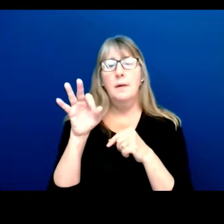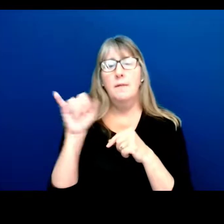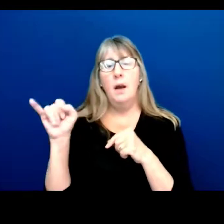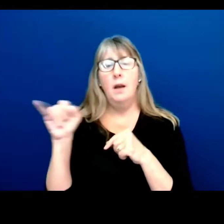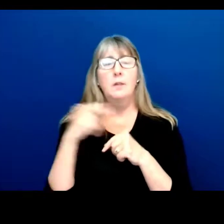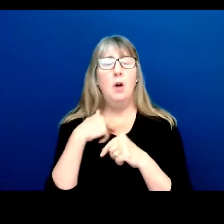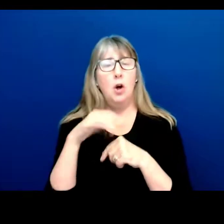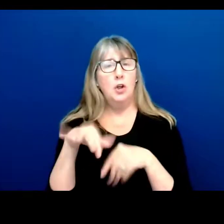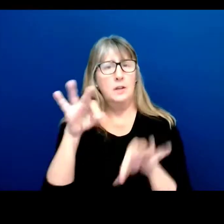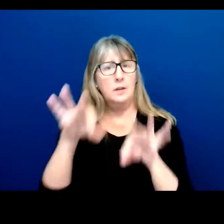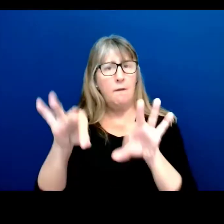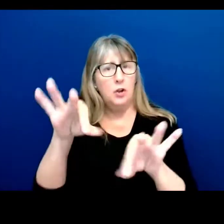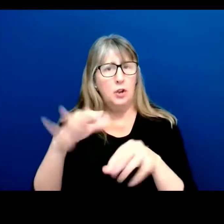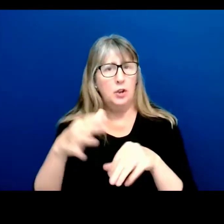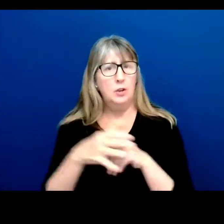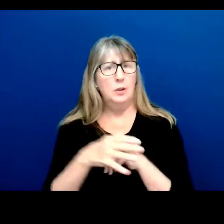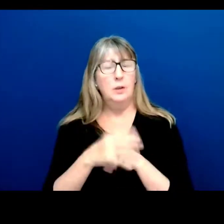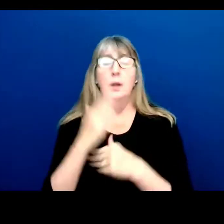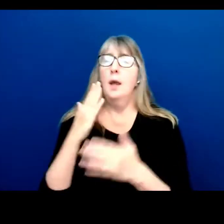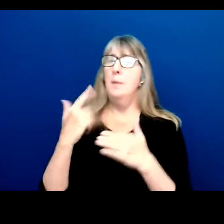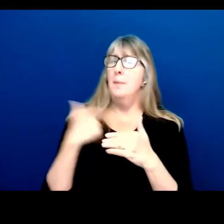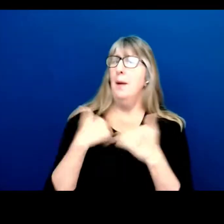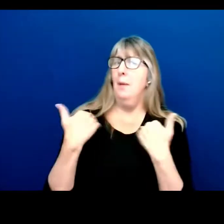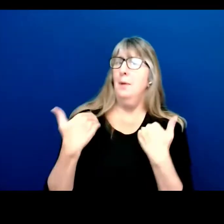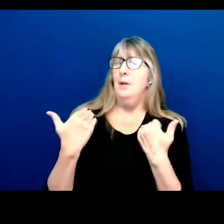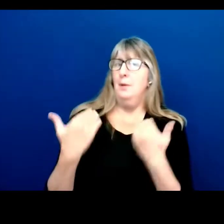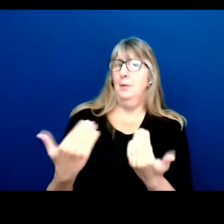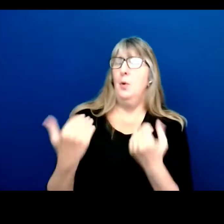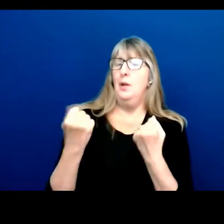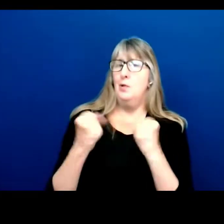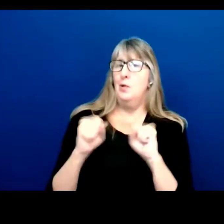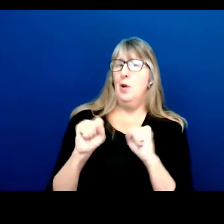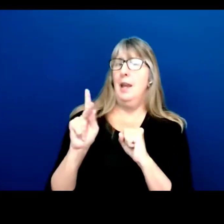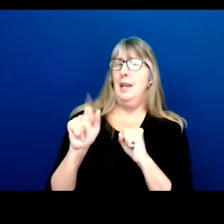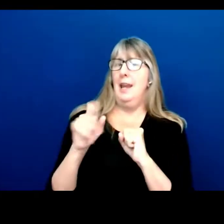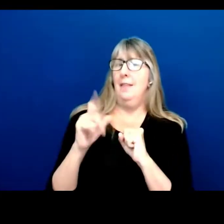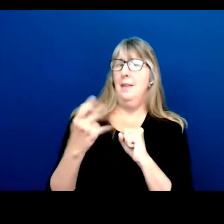And maybe I'll take a little stab at this, Kathy, and we can kind of collaborate on this one.